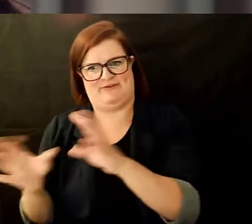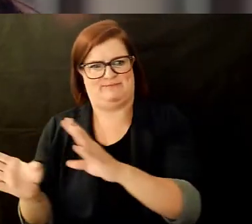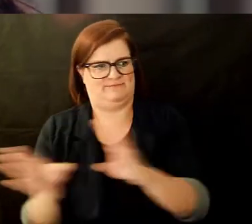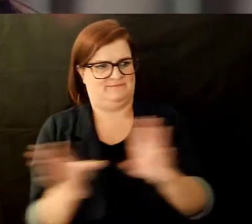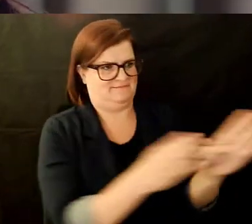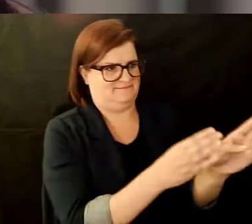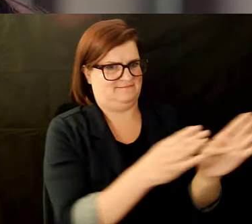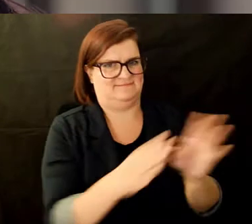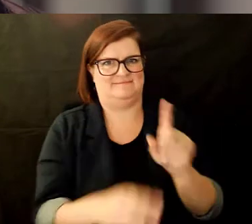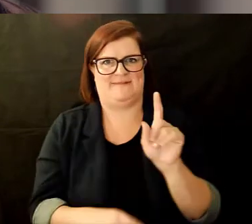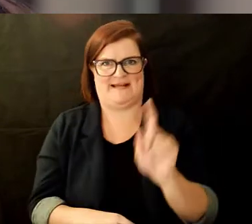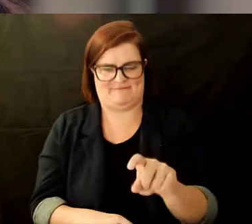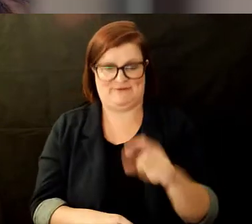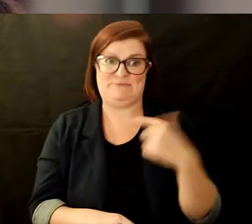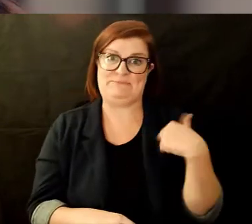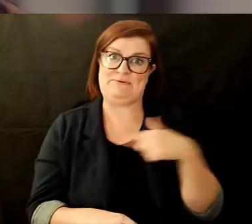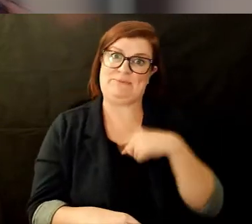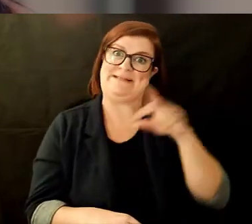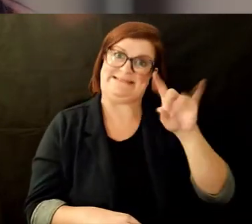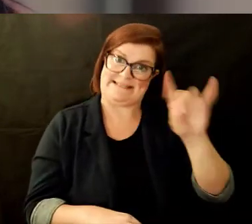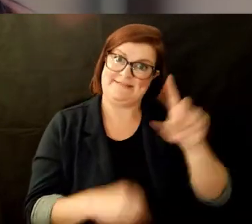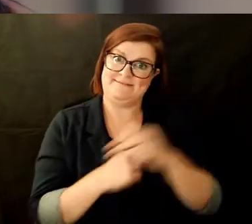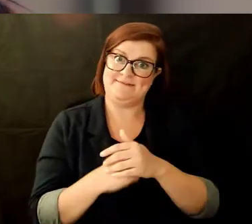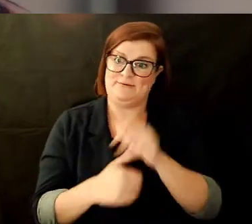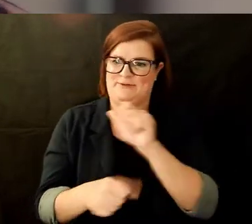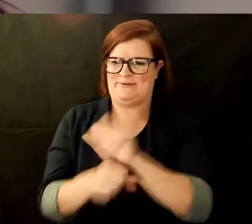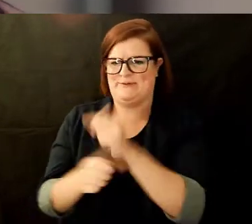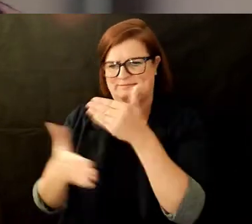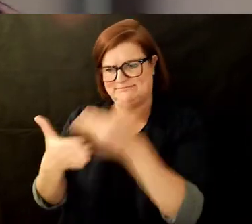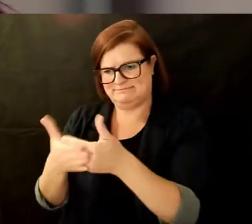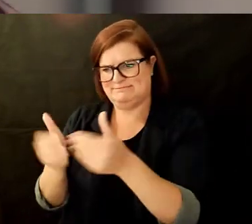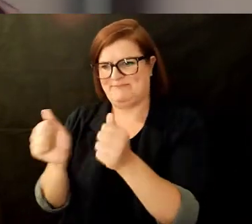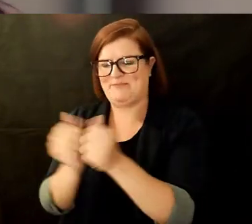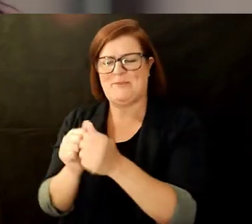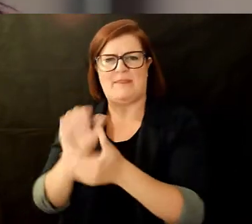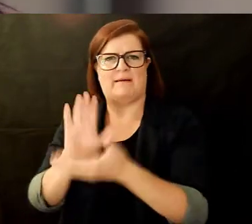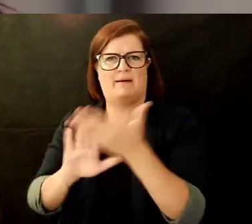So we worked very closely with our operations team